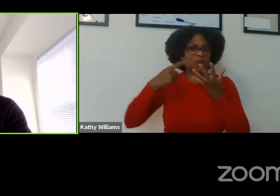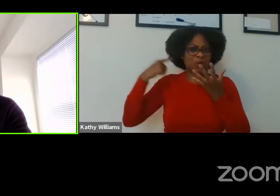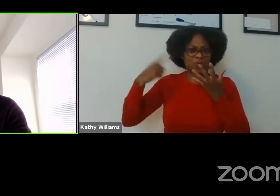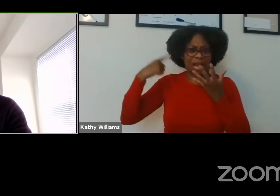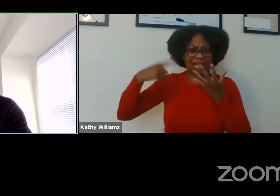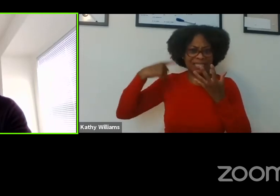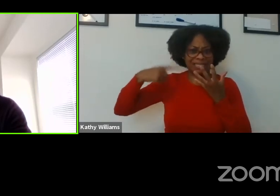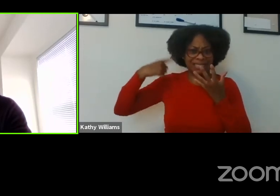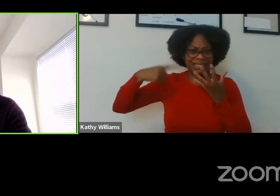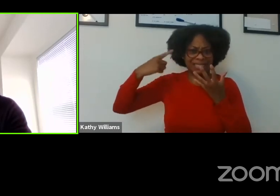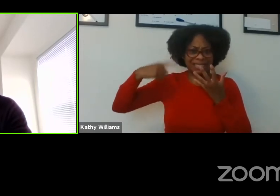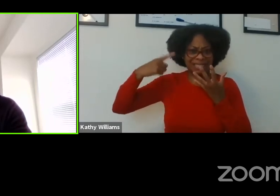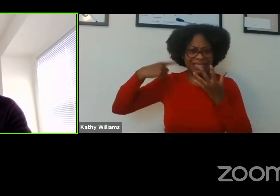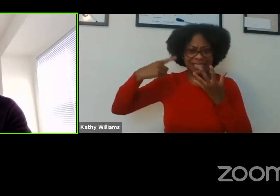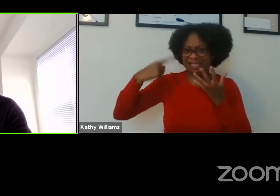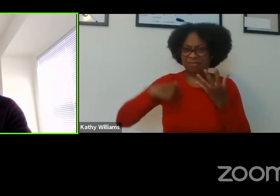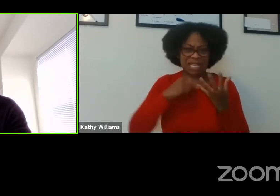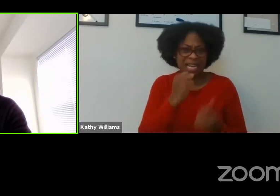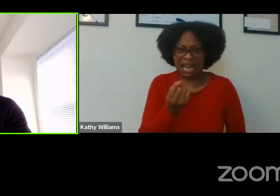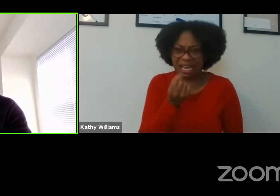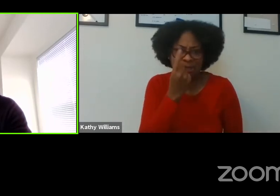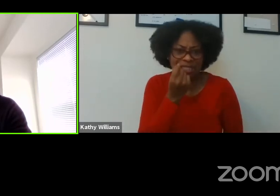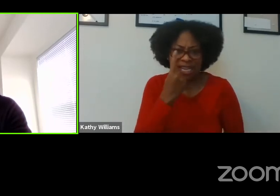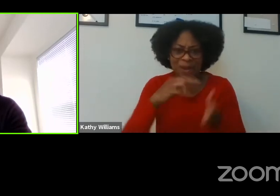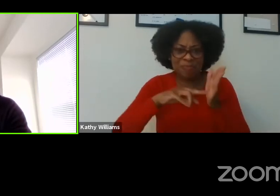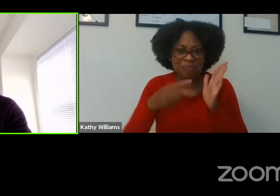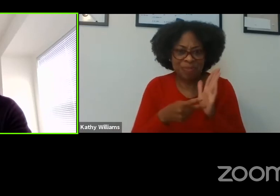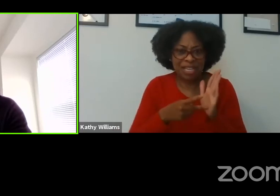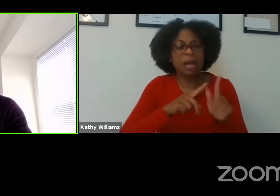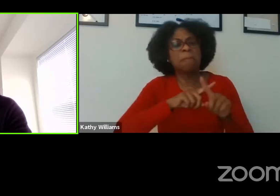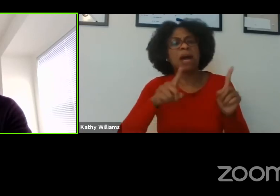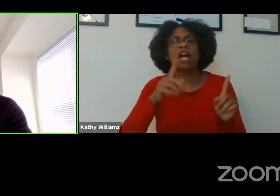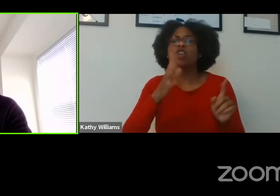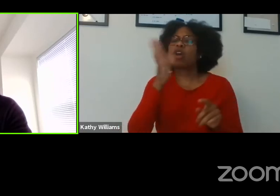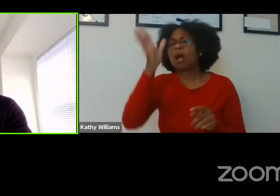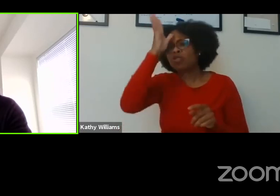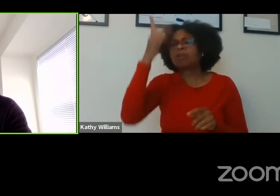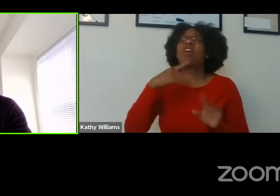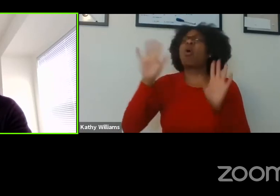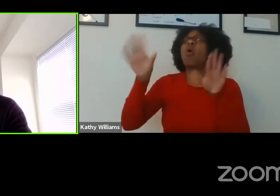that you didn't understand what in the world it meant, but they told you, you will understand when you get older.